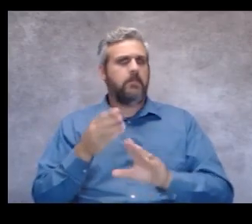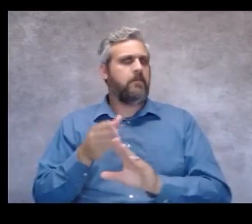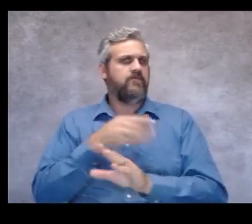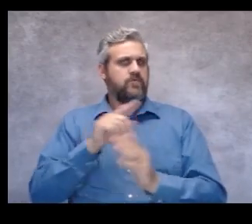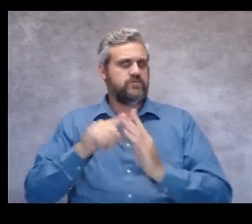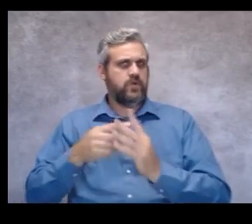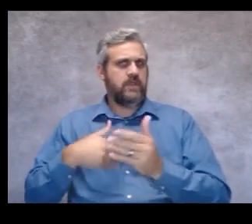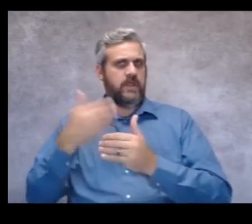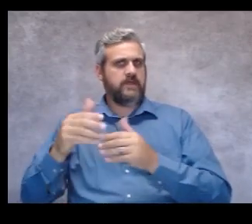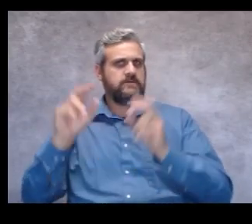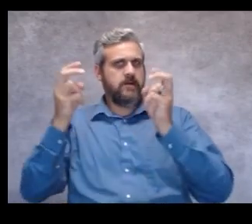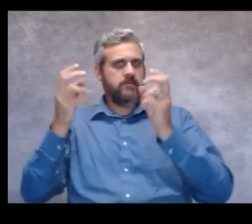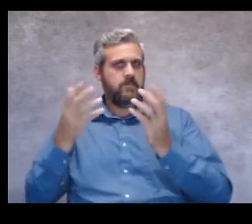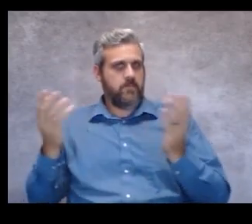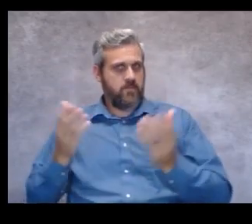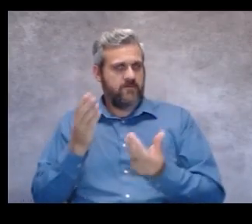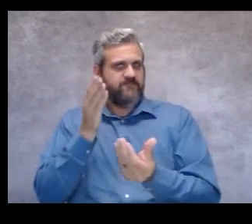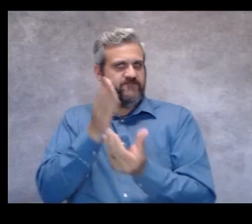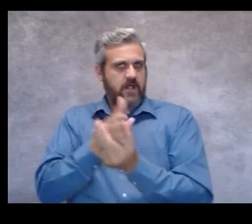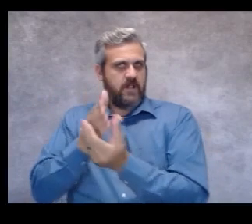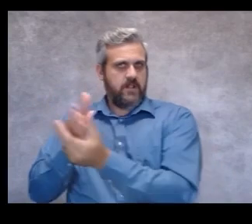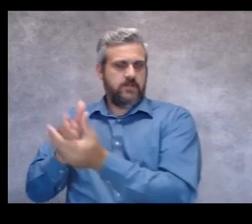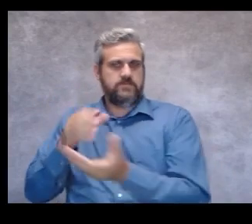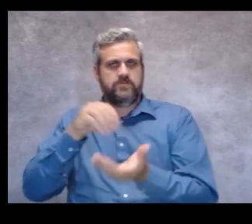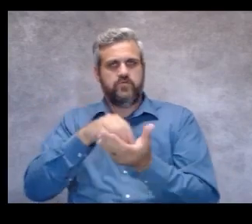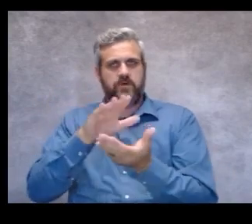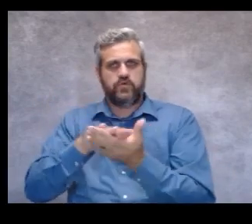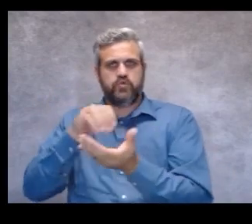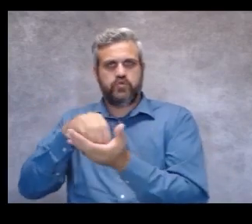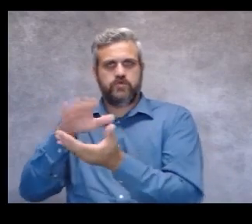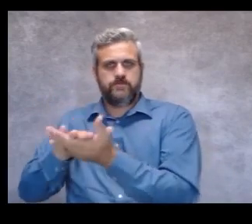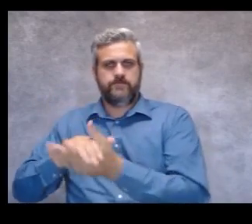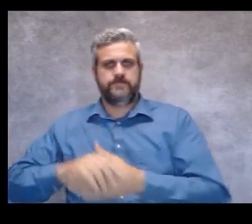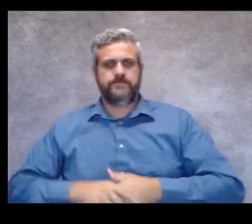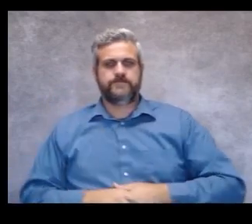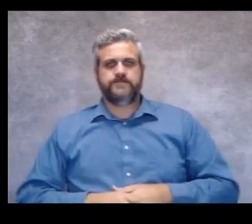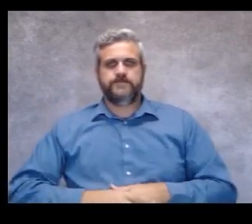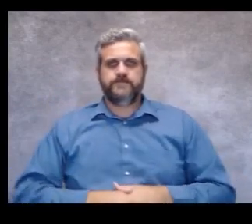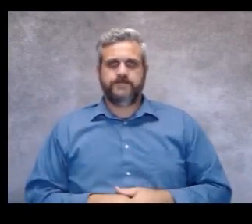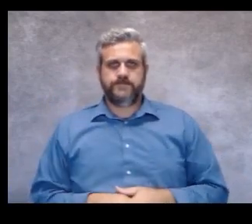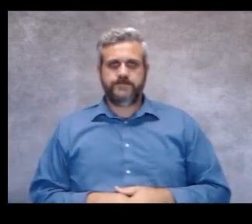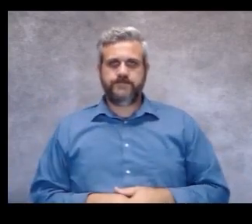into our next topic which is files and records.